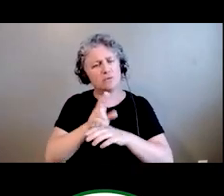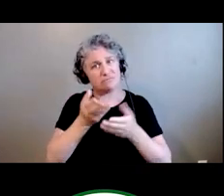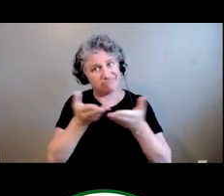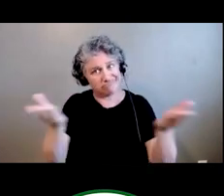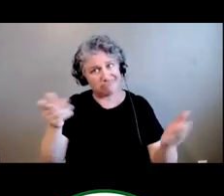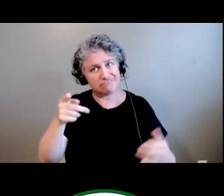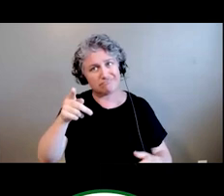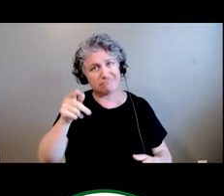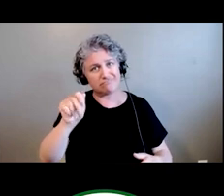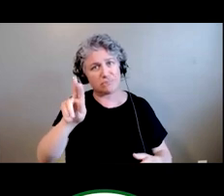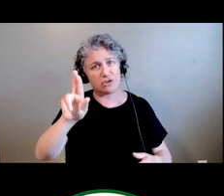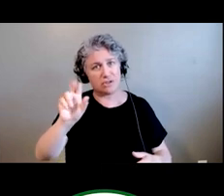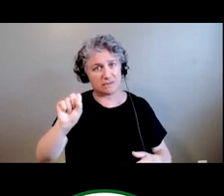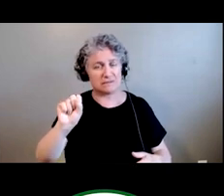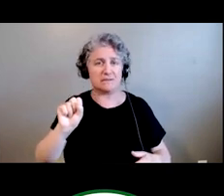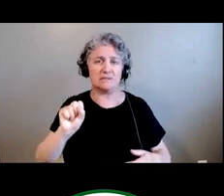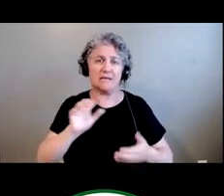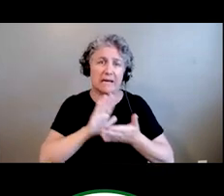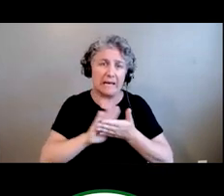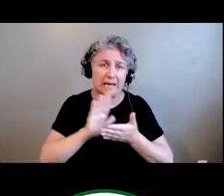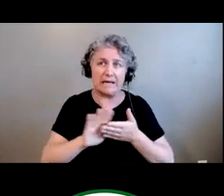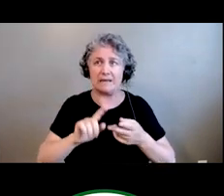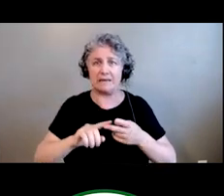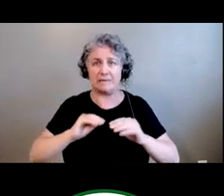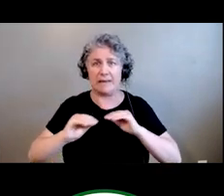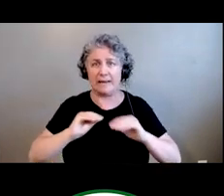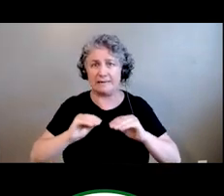we're thinking about solutions going forward, we need to think.